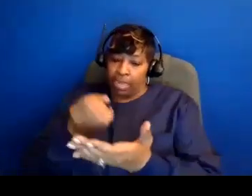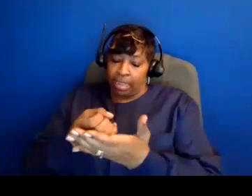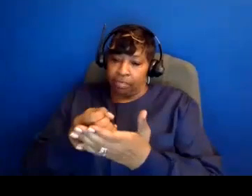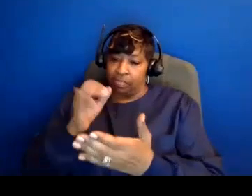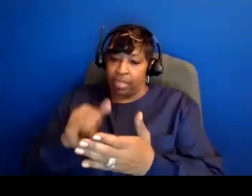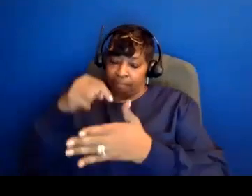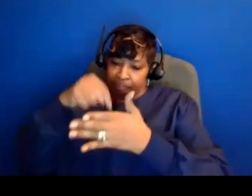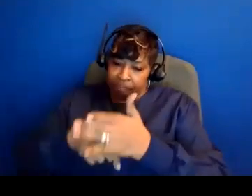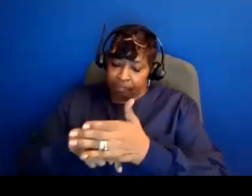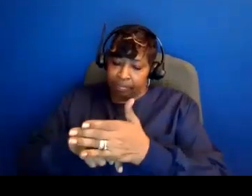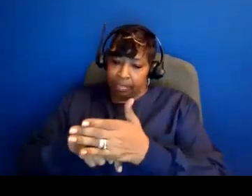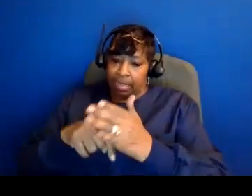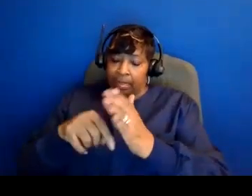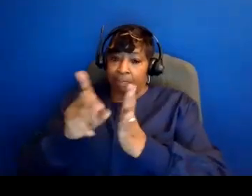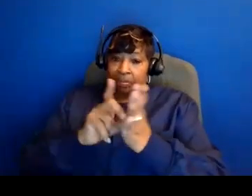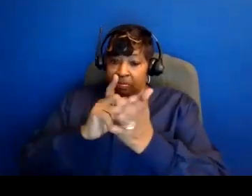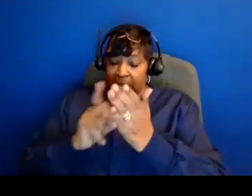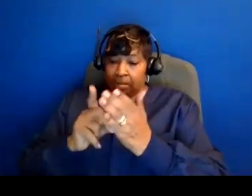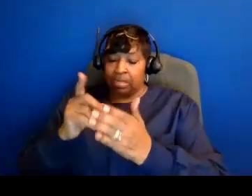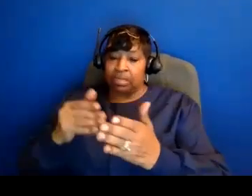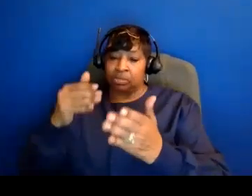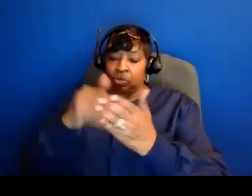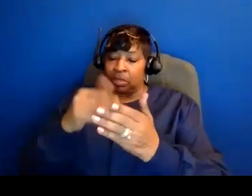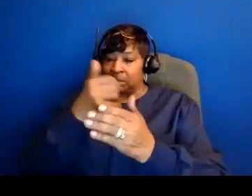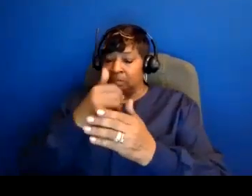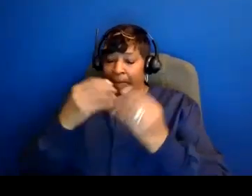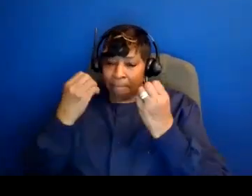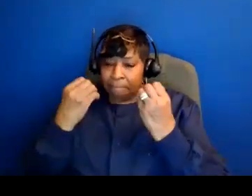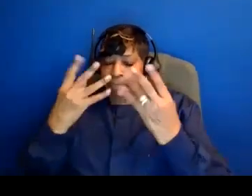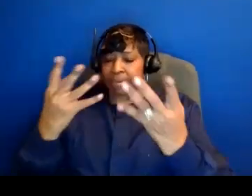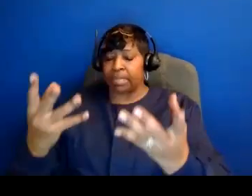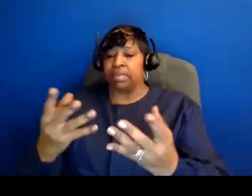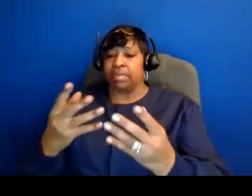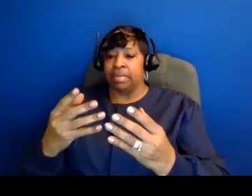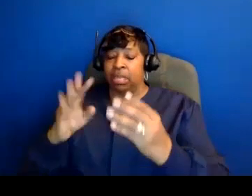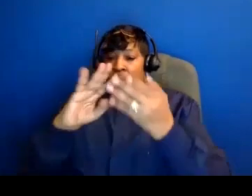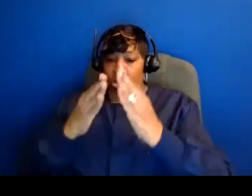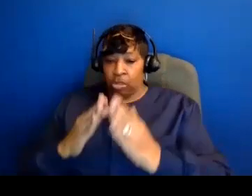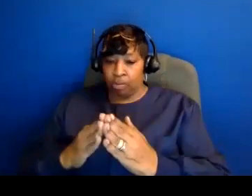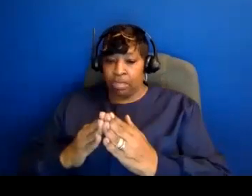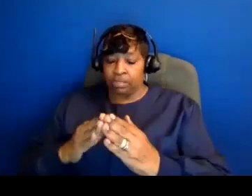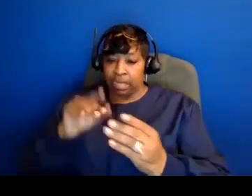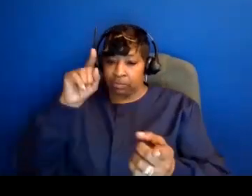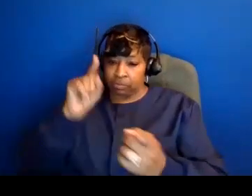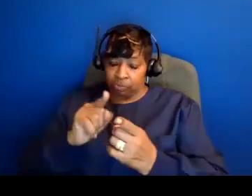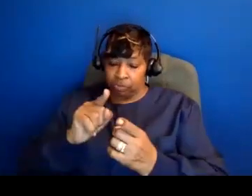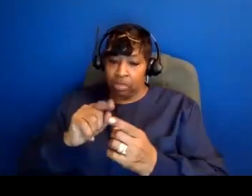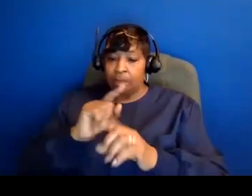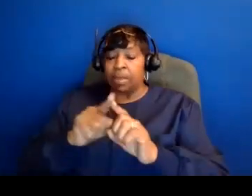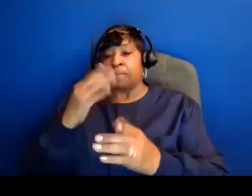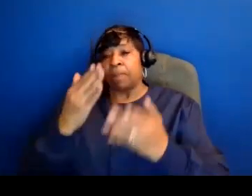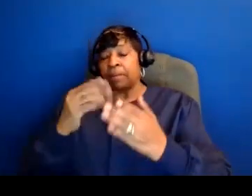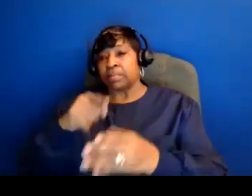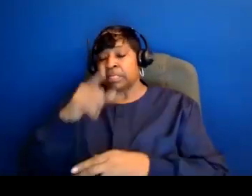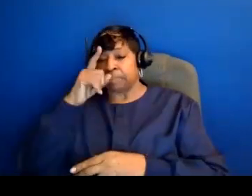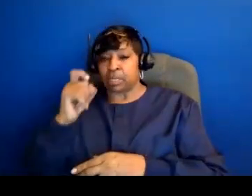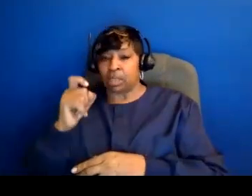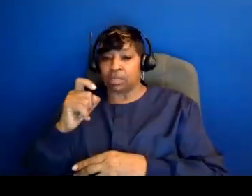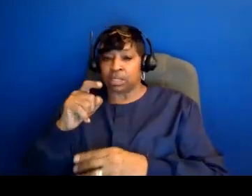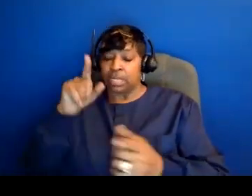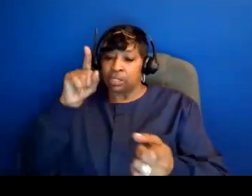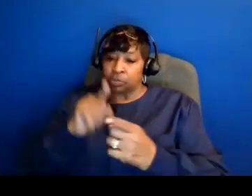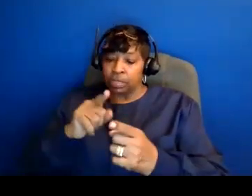lauravanpuymbrouck: Implicit. Cognition. Theory also emphasizes that implicit attitudes can be positive or negative. They can be favorable or unfavorable.